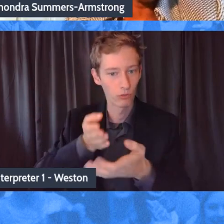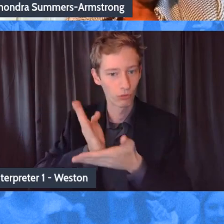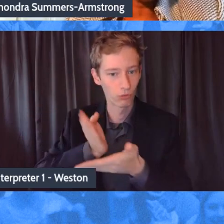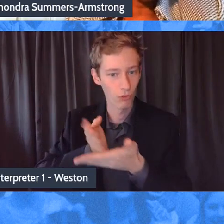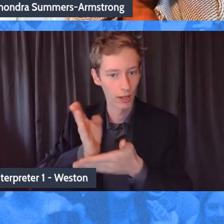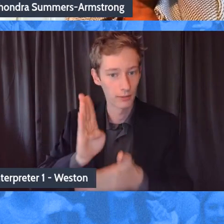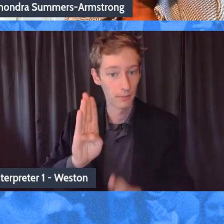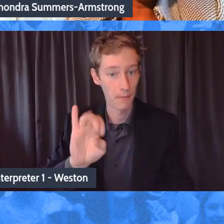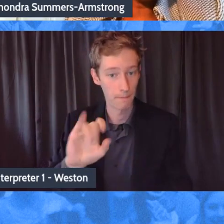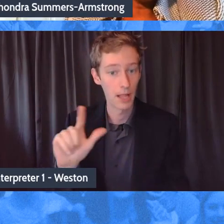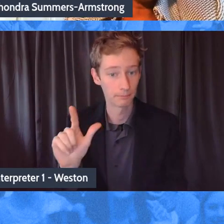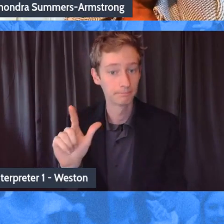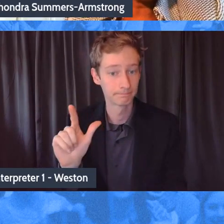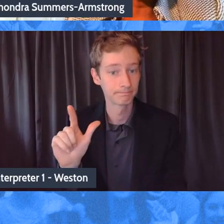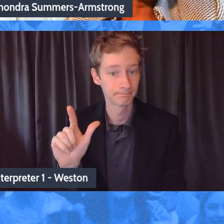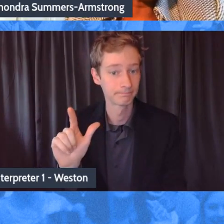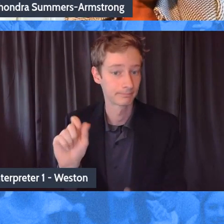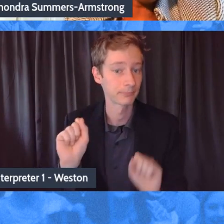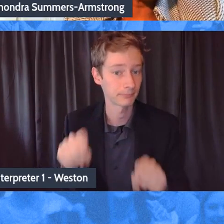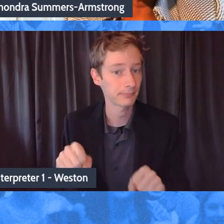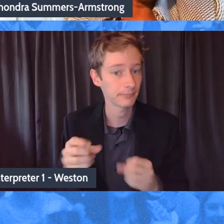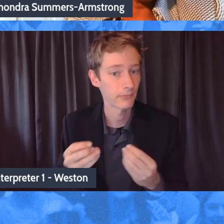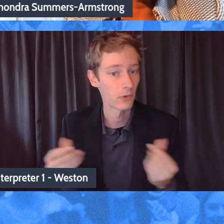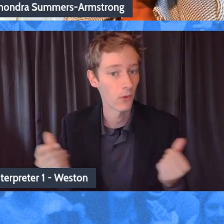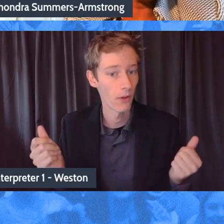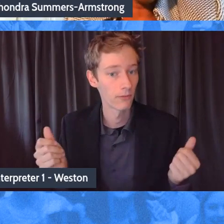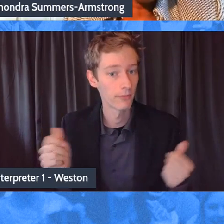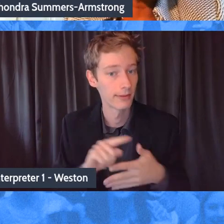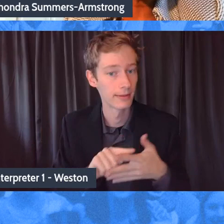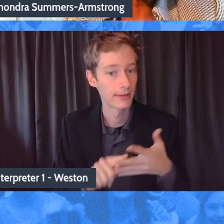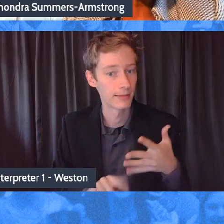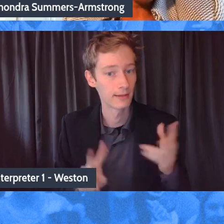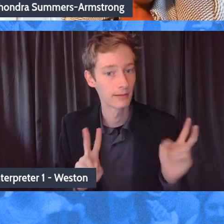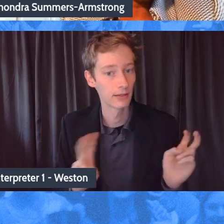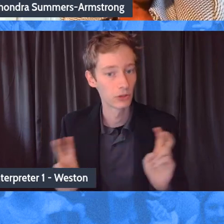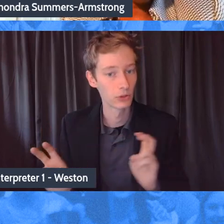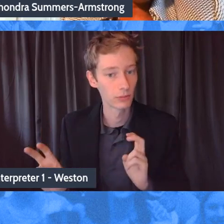we need to have movement on a national solution, right?